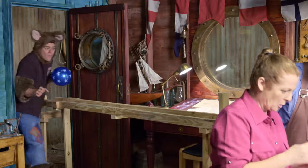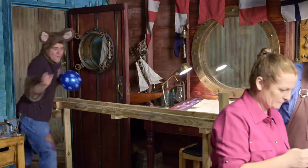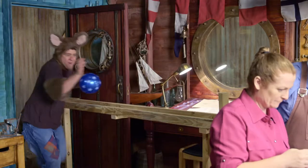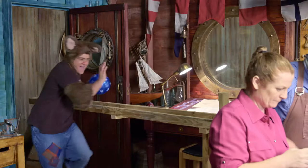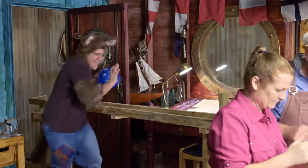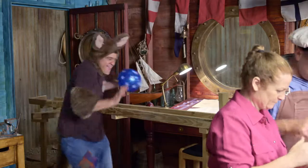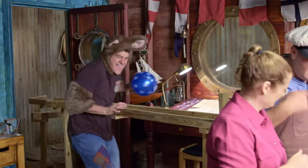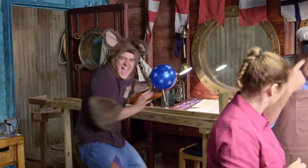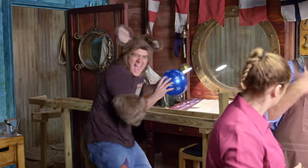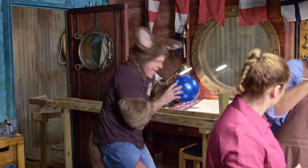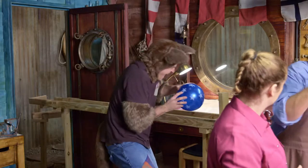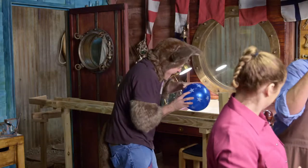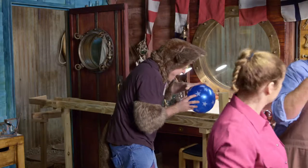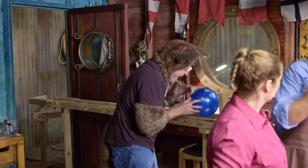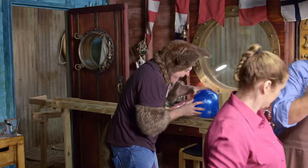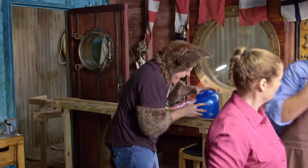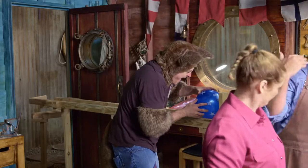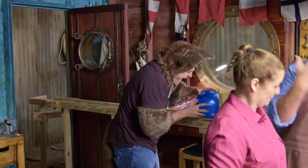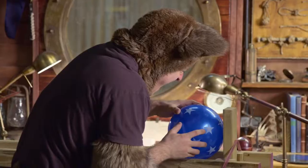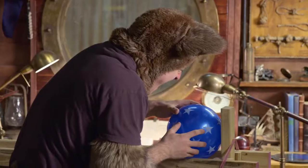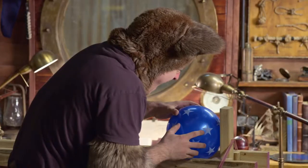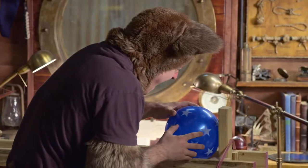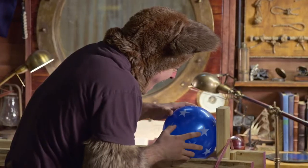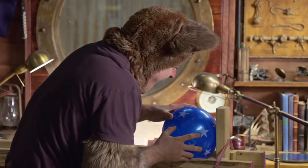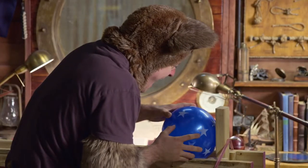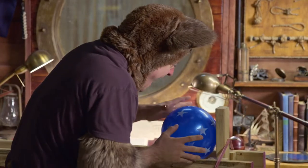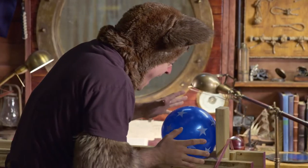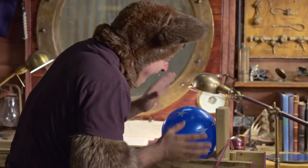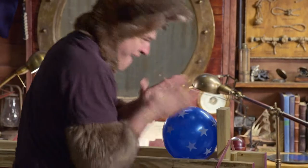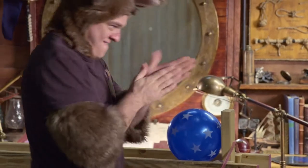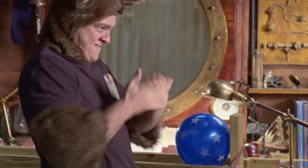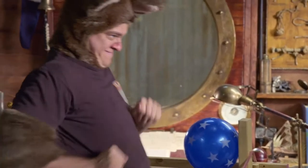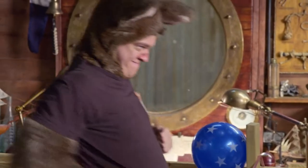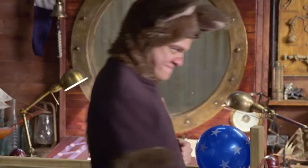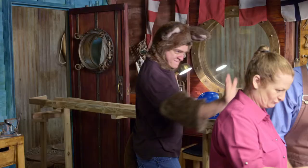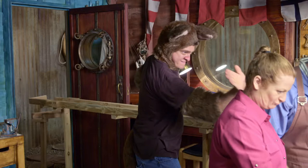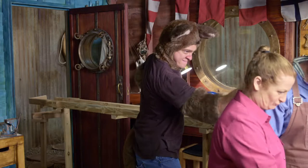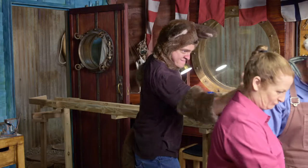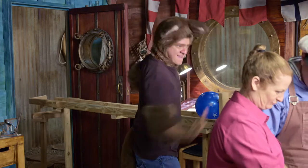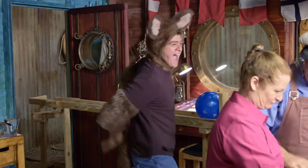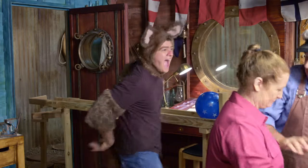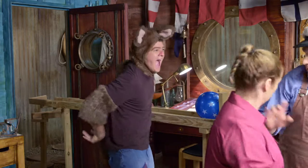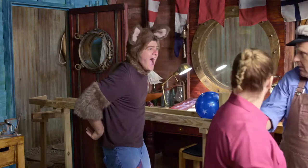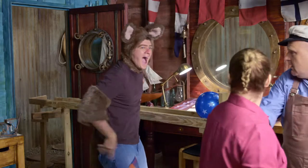Ooh, ooh, ooh, ooh, ooh... Oh, thank you. I think it's the best one I've ever made. I love it. Now. Skip, Sally?